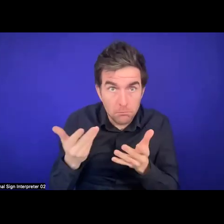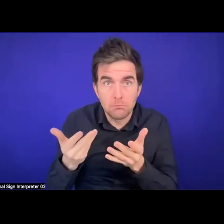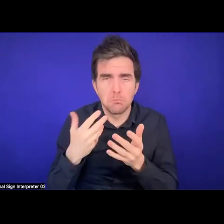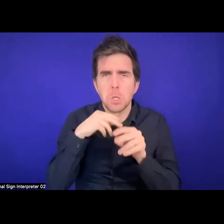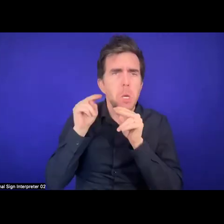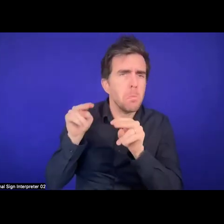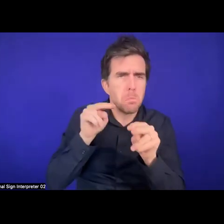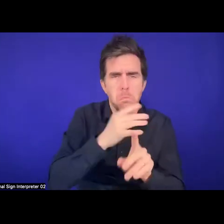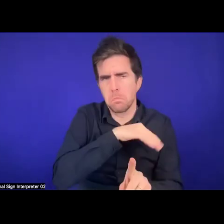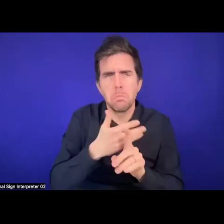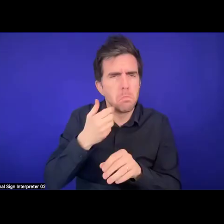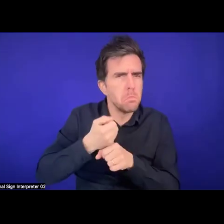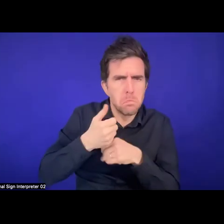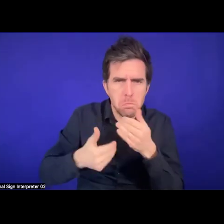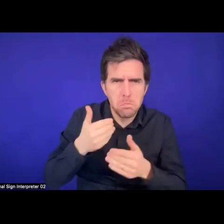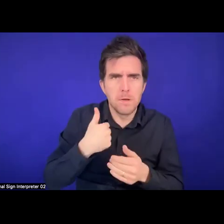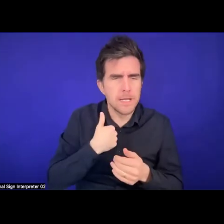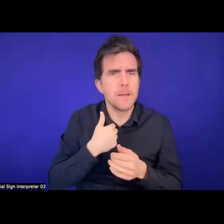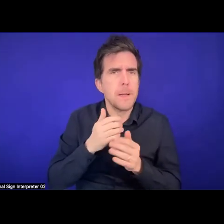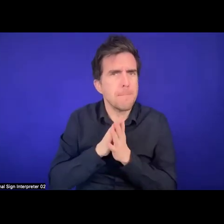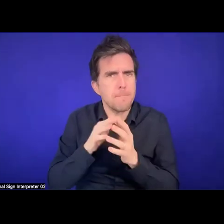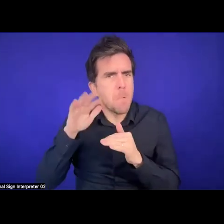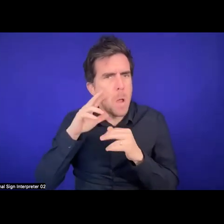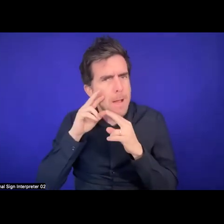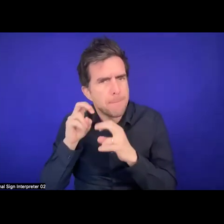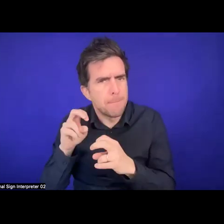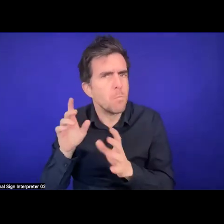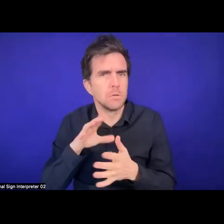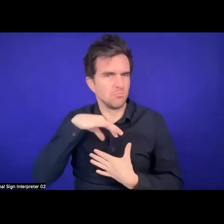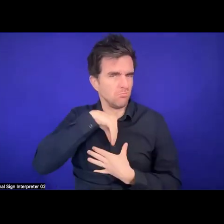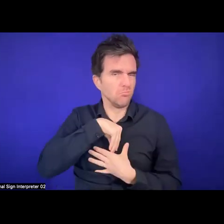on exploring intersection of gender, class, ethnicity and disability. And this both